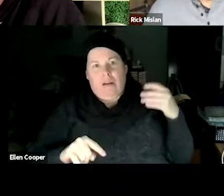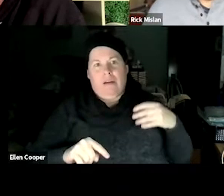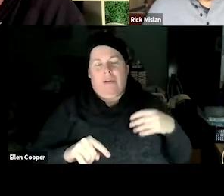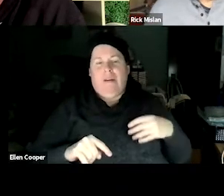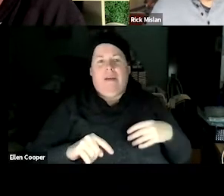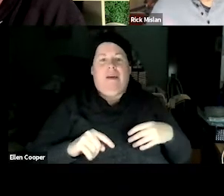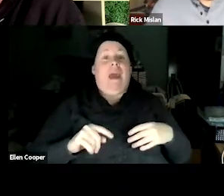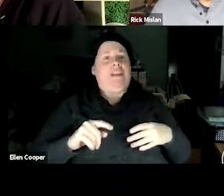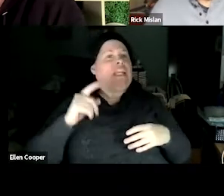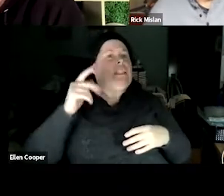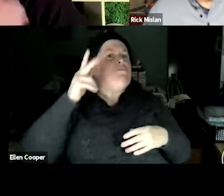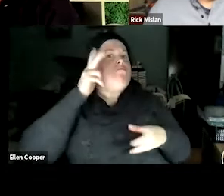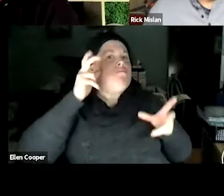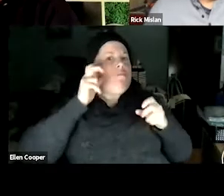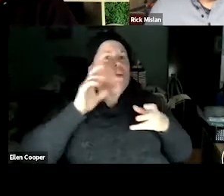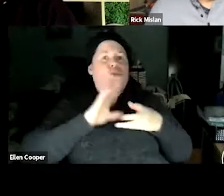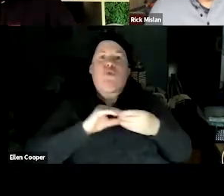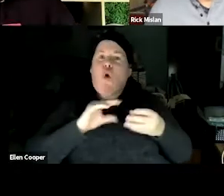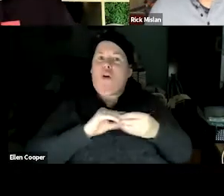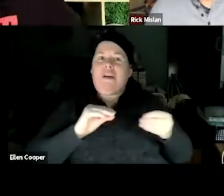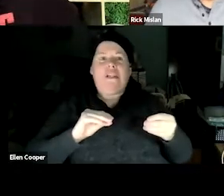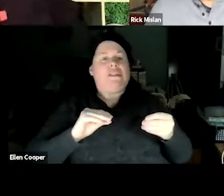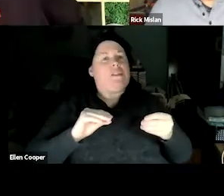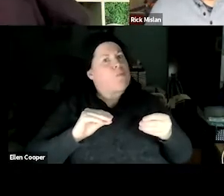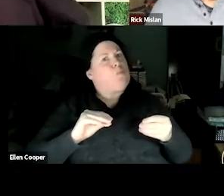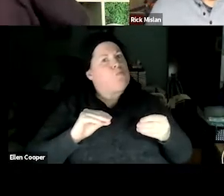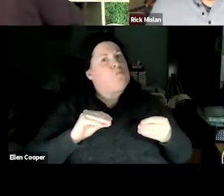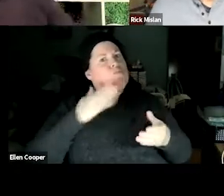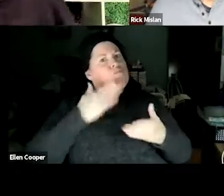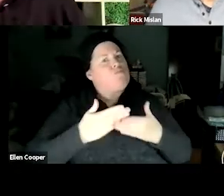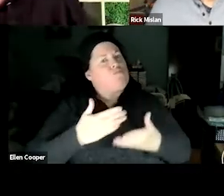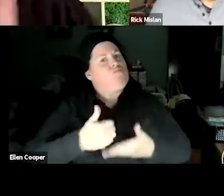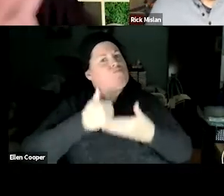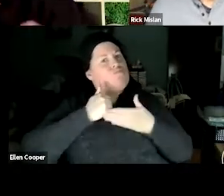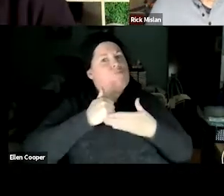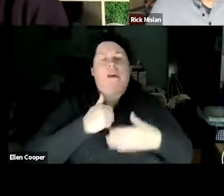part of it too that you've been able to share with us tonight, that's been really helpful. CalebBarlow: Well, the, the other thing. And what this is what I think is really interesting about